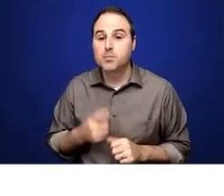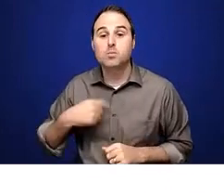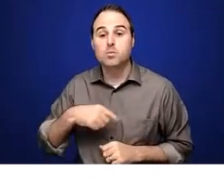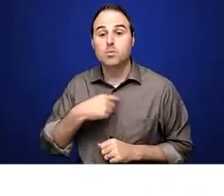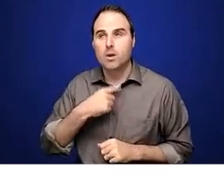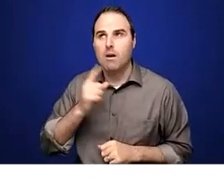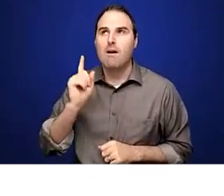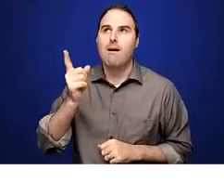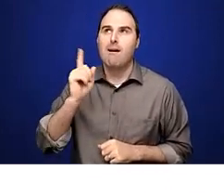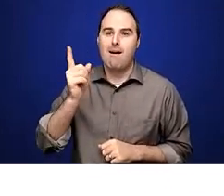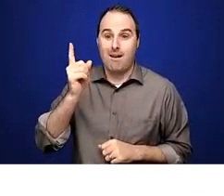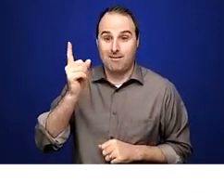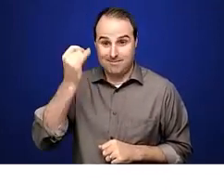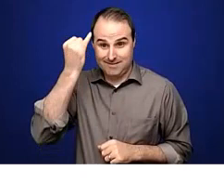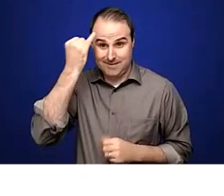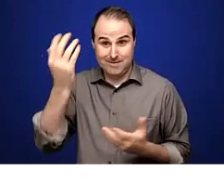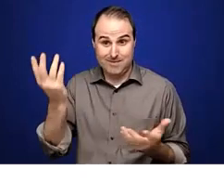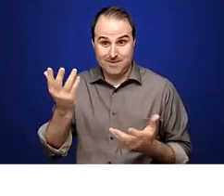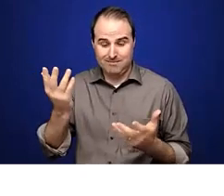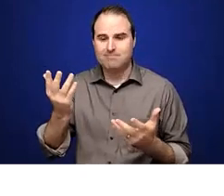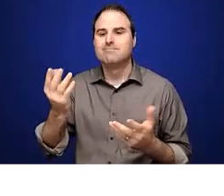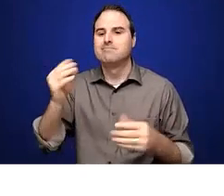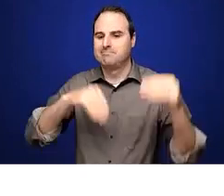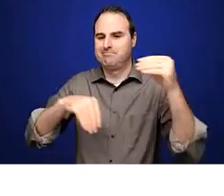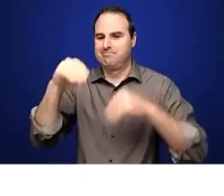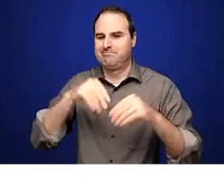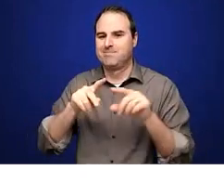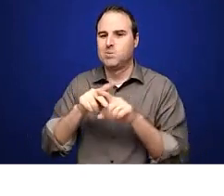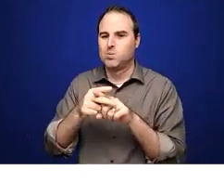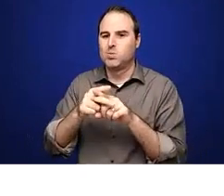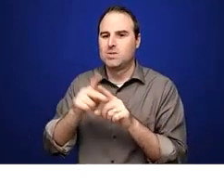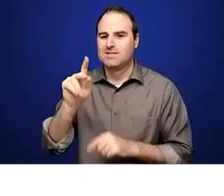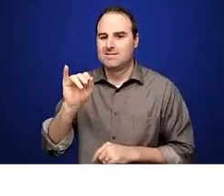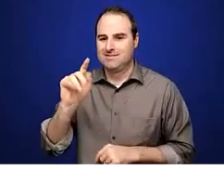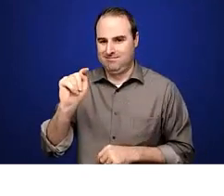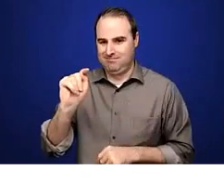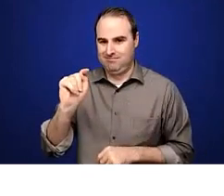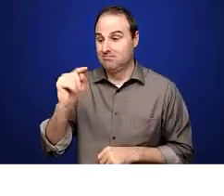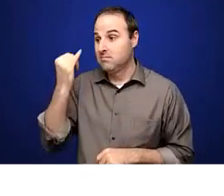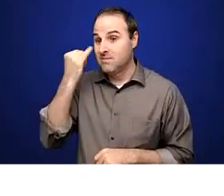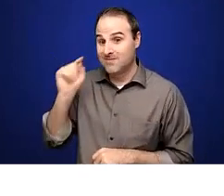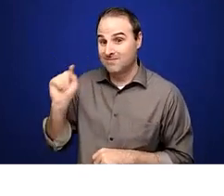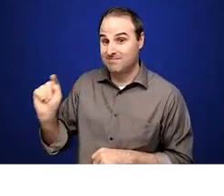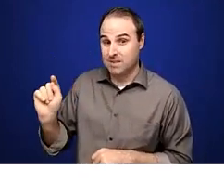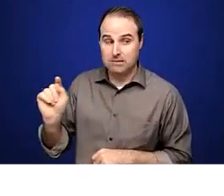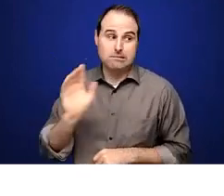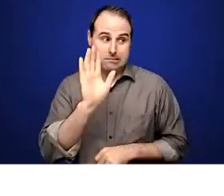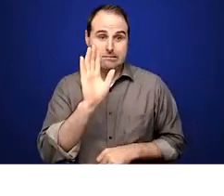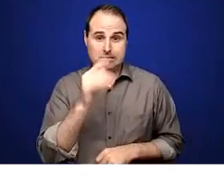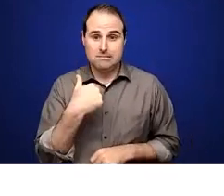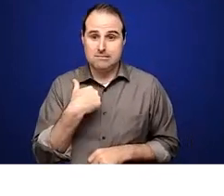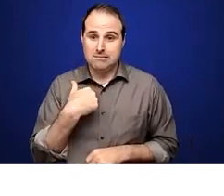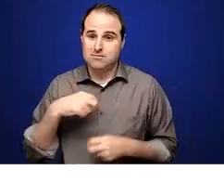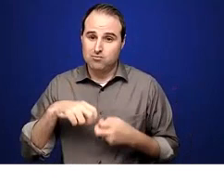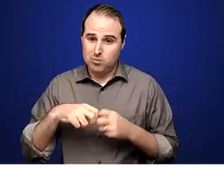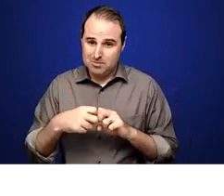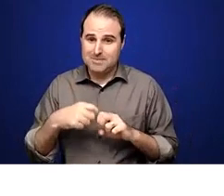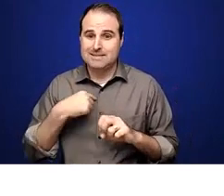would help someone who has identified that they have a problem or a support need, and they're looking to primarily